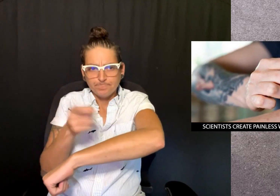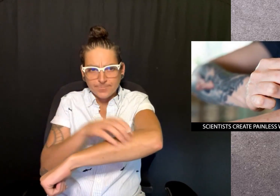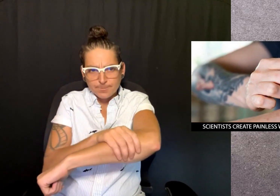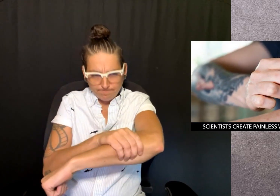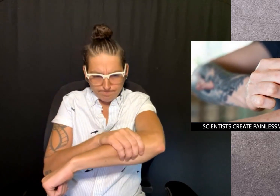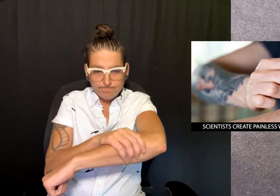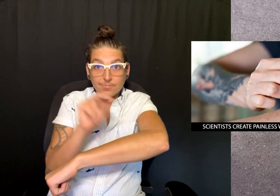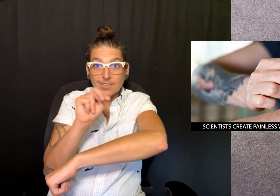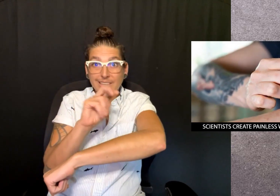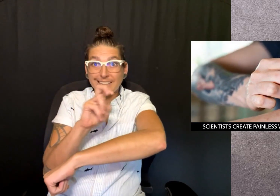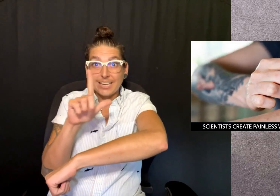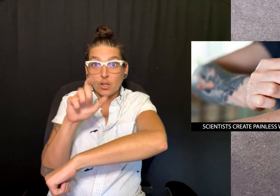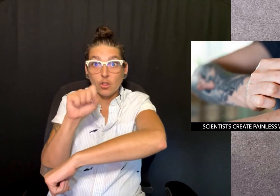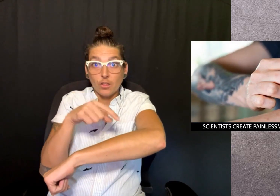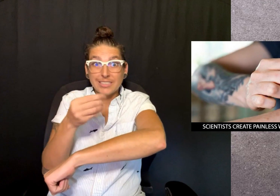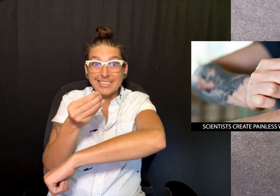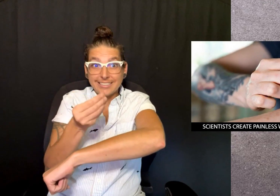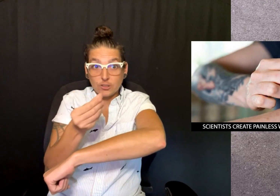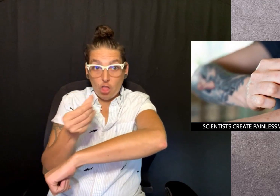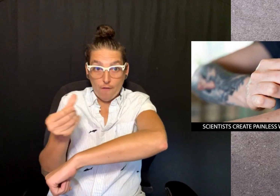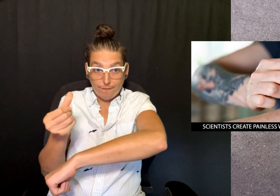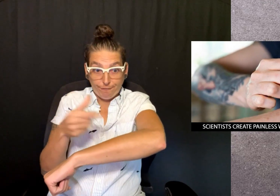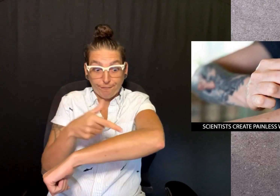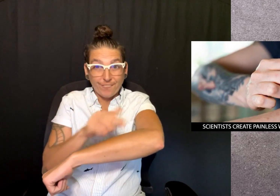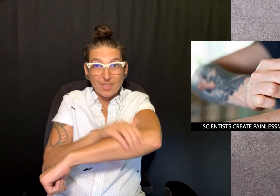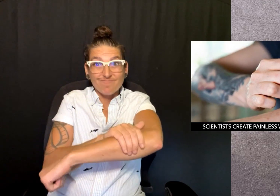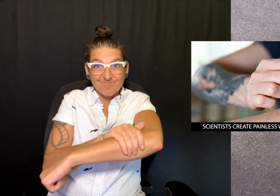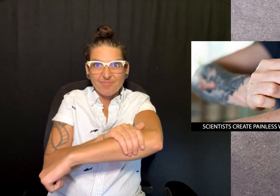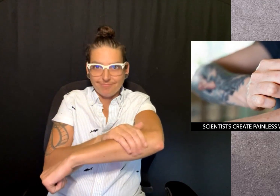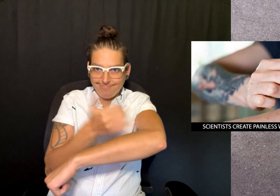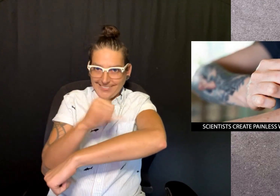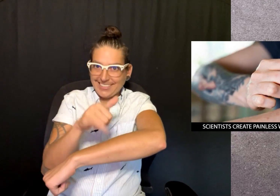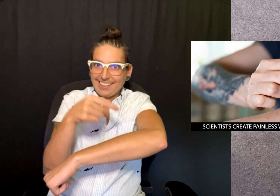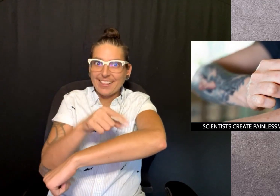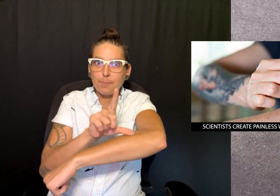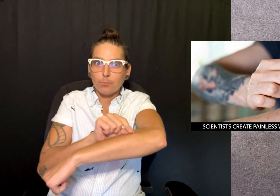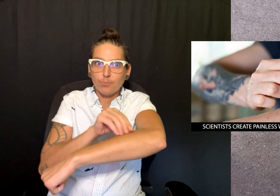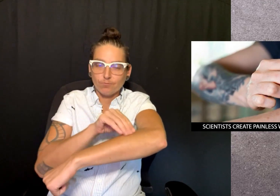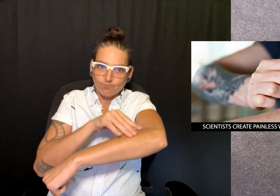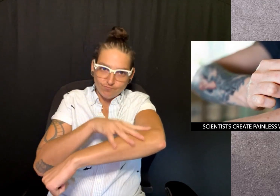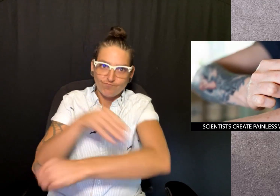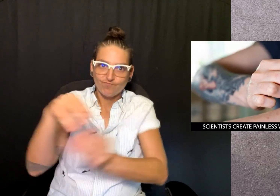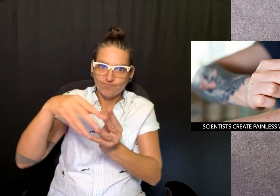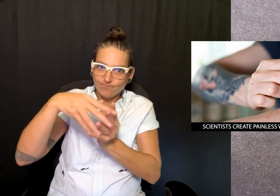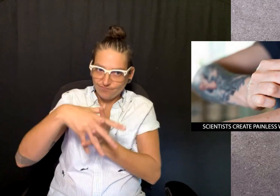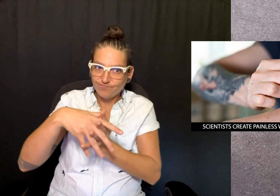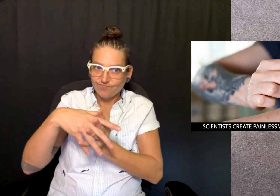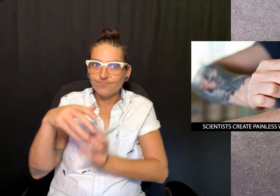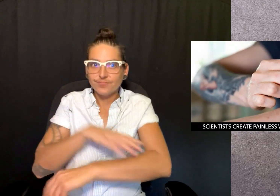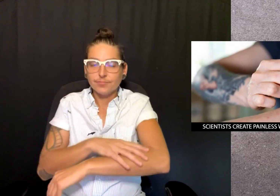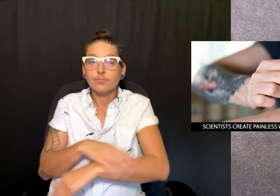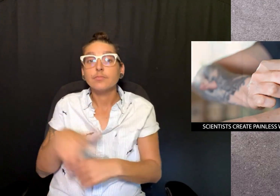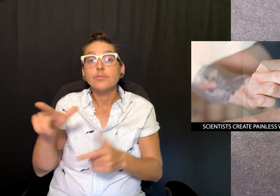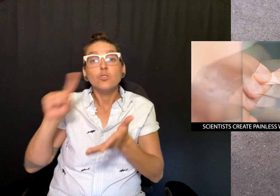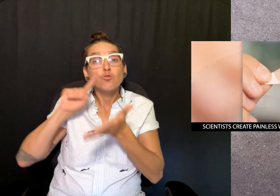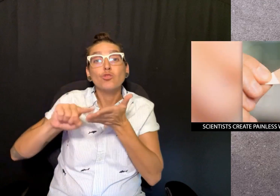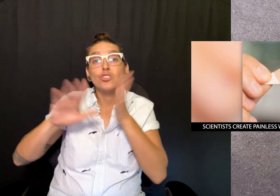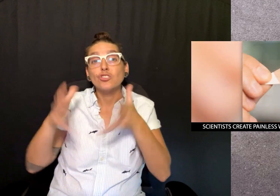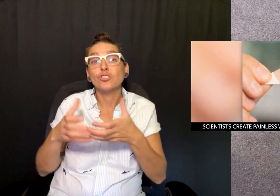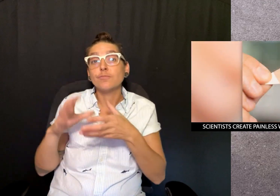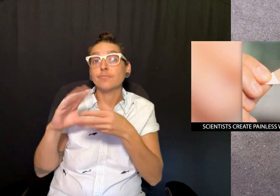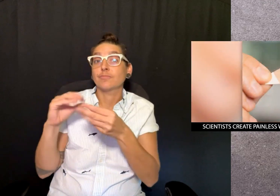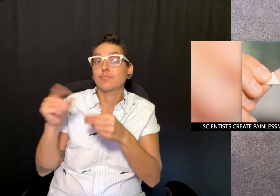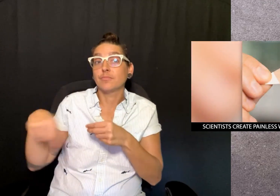a few minutes the needles dissolve and the pattern remains researchers say the technique